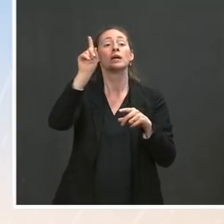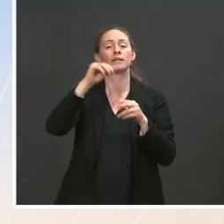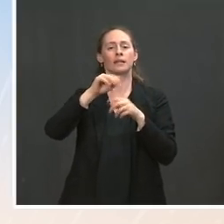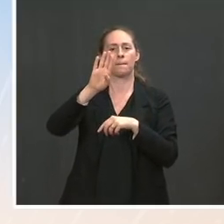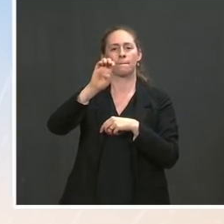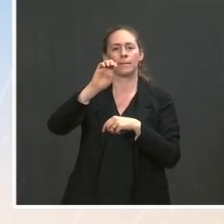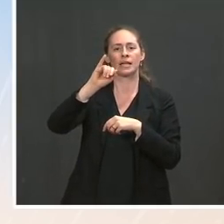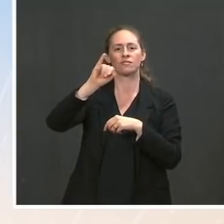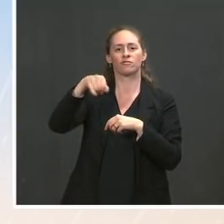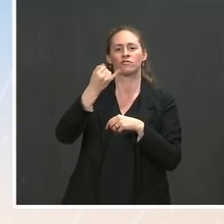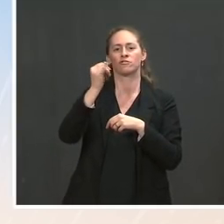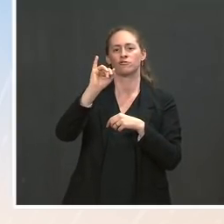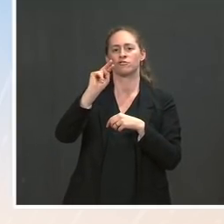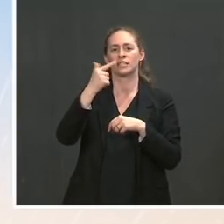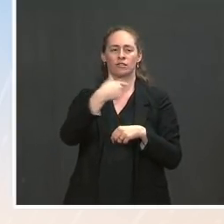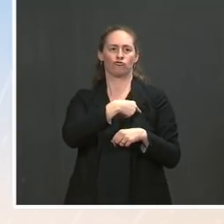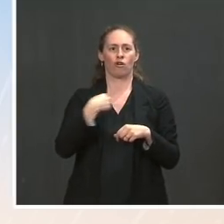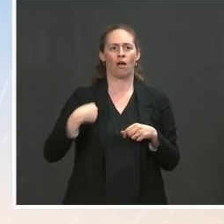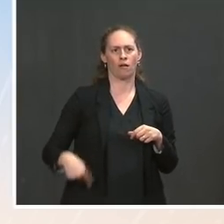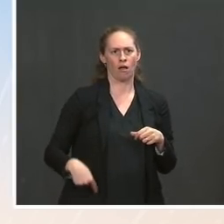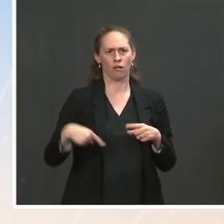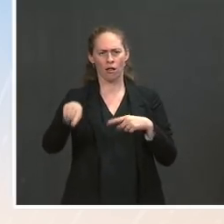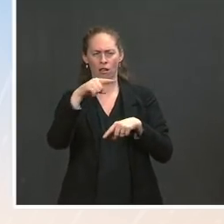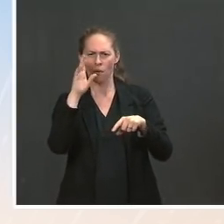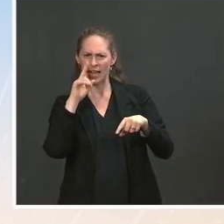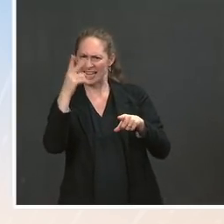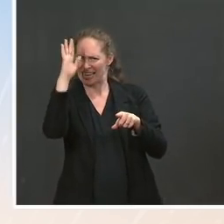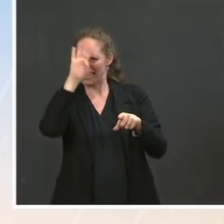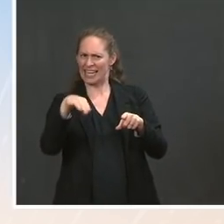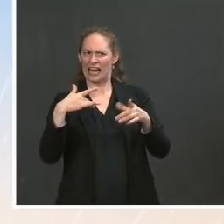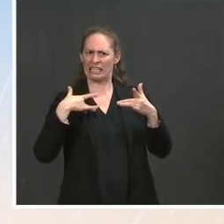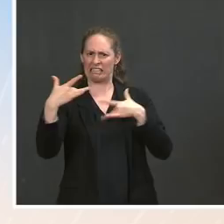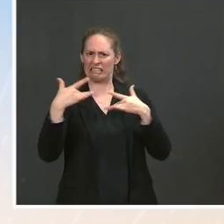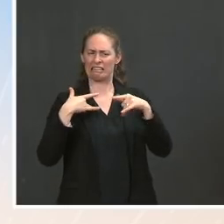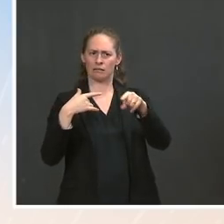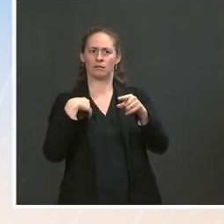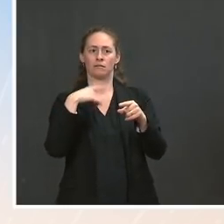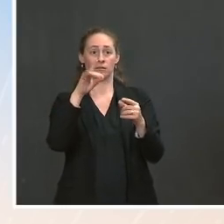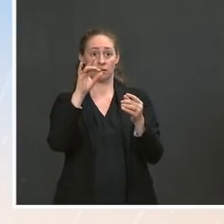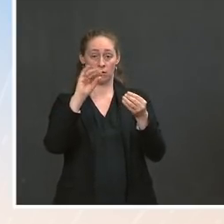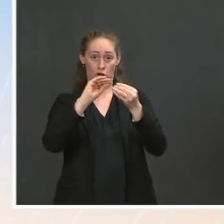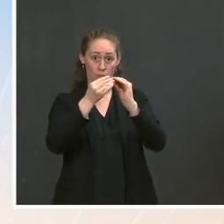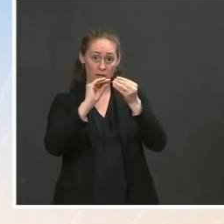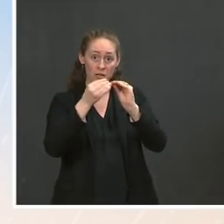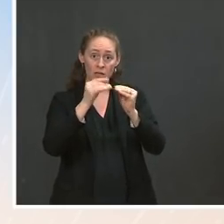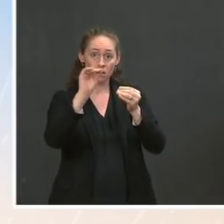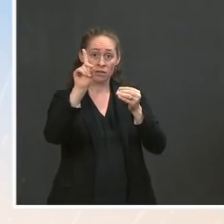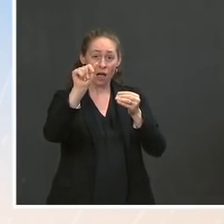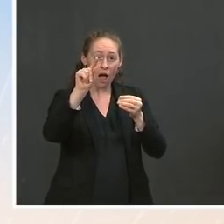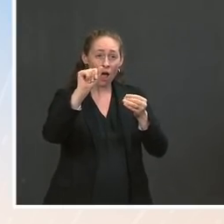Where we have concerns, we'll look at the underlying data, if we have access to that, and then we'll have to make a determination through an inter-agency process on what's next.